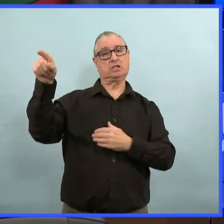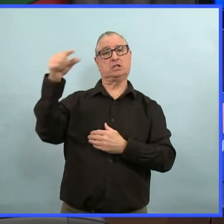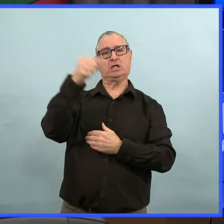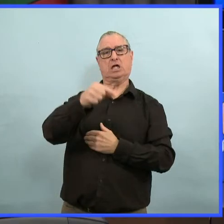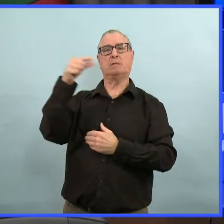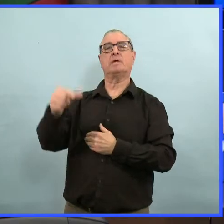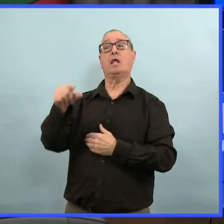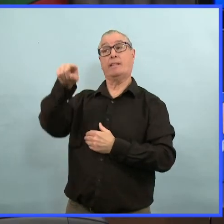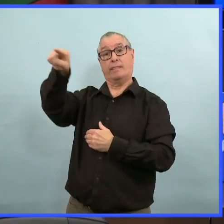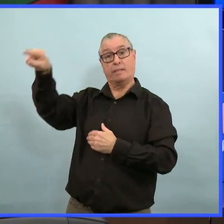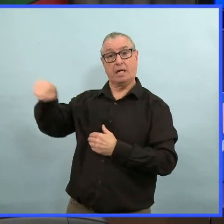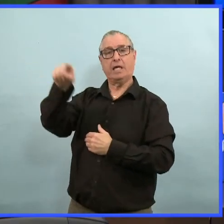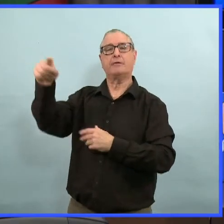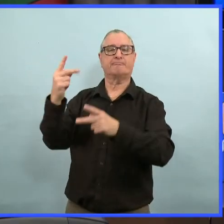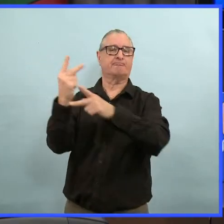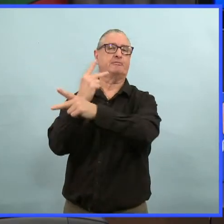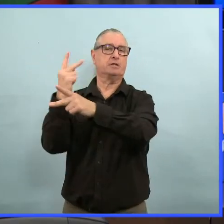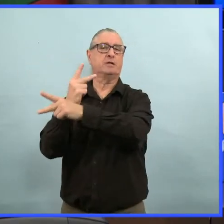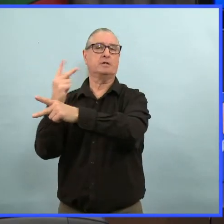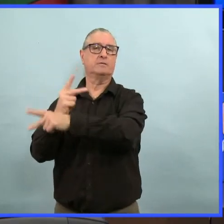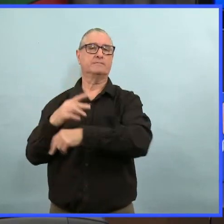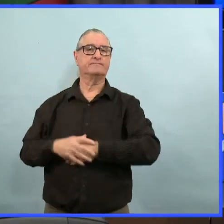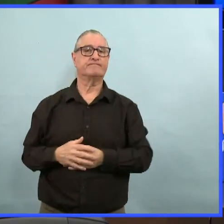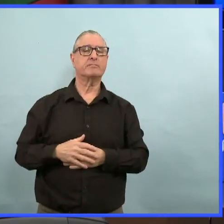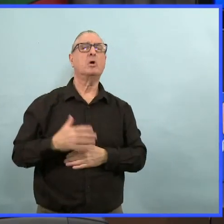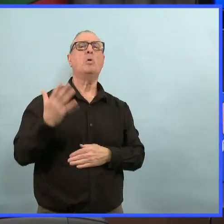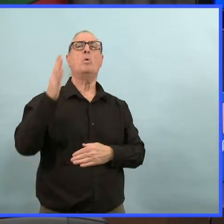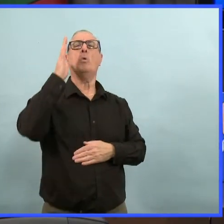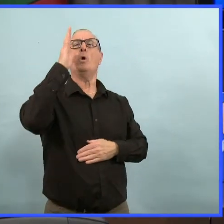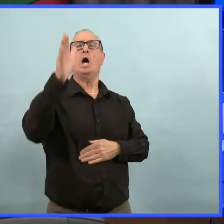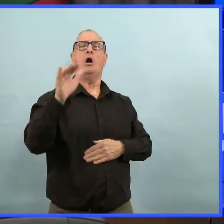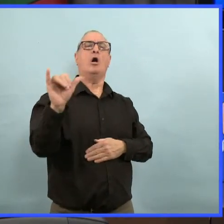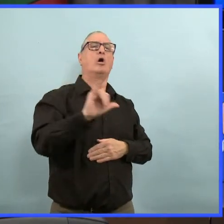all of the regions and particularly around the community restoration of community and